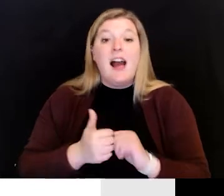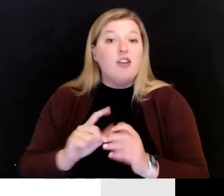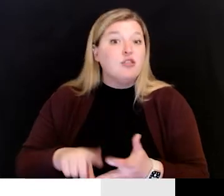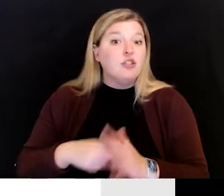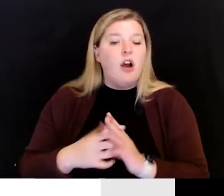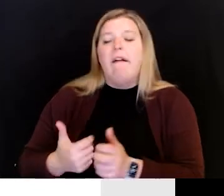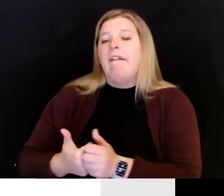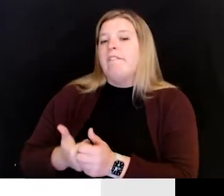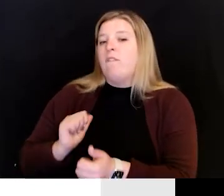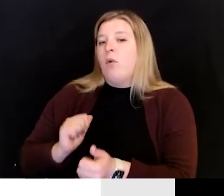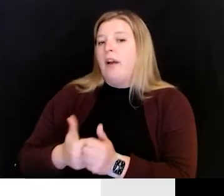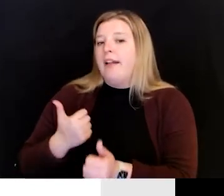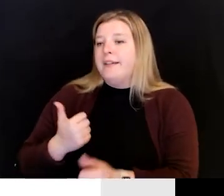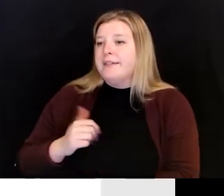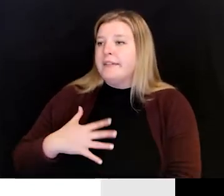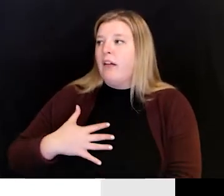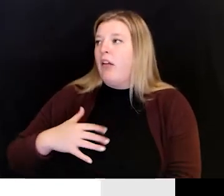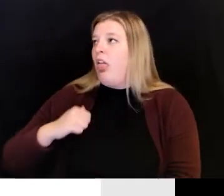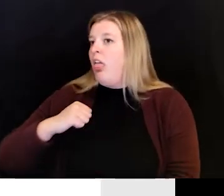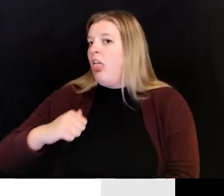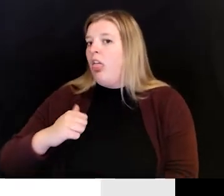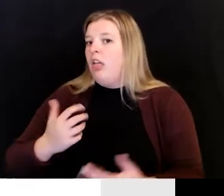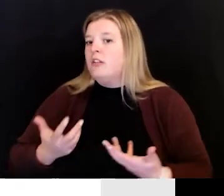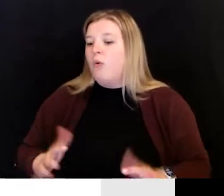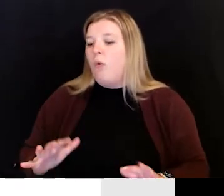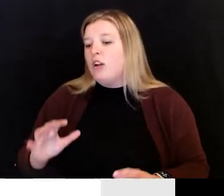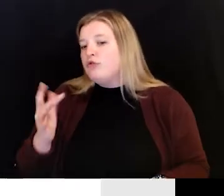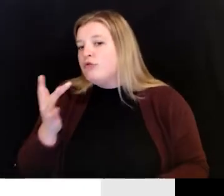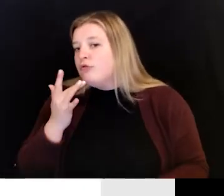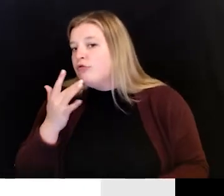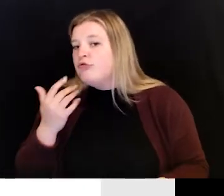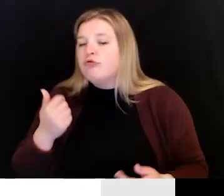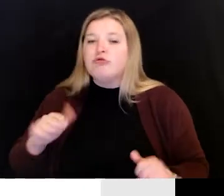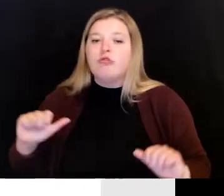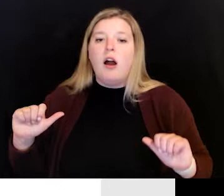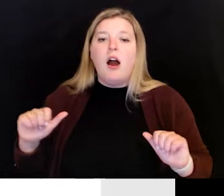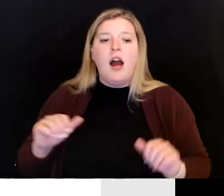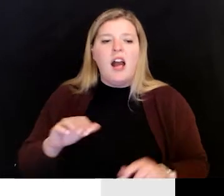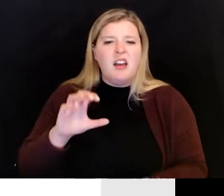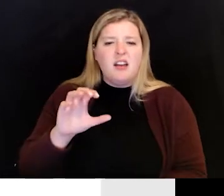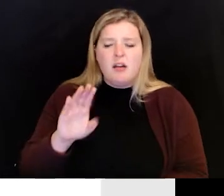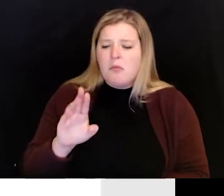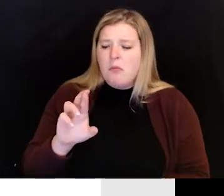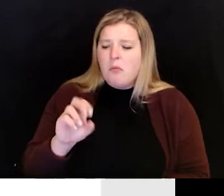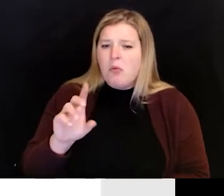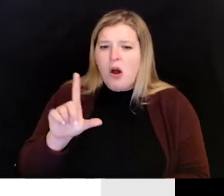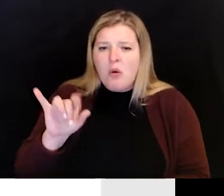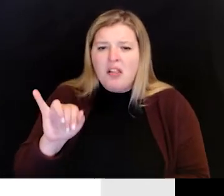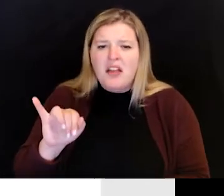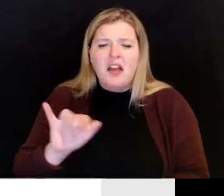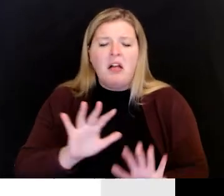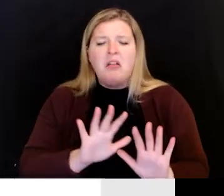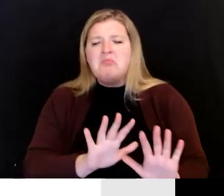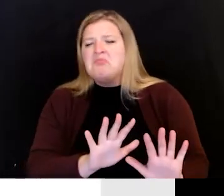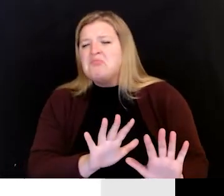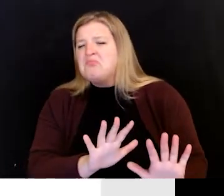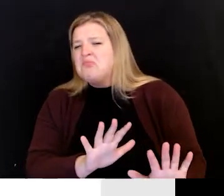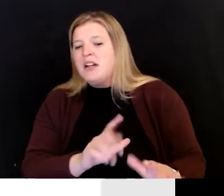refusing to try unfamiliar things, not wanting to eat your broccoli. And then you slowly move into acceptance